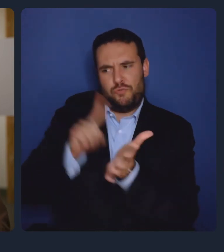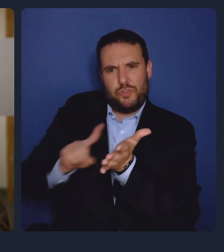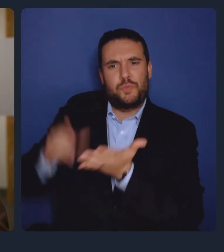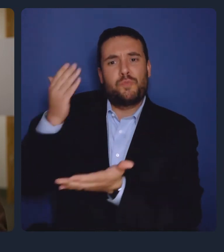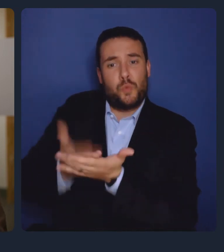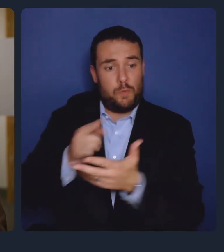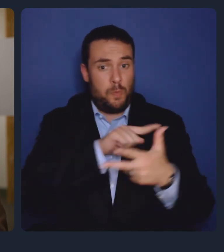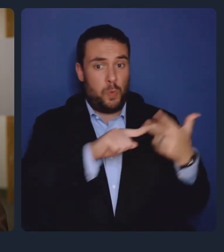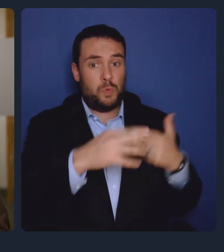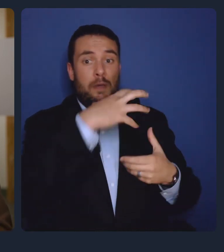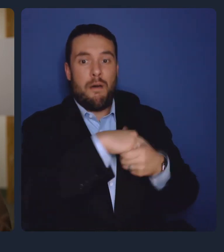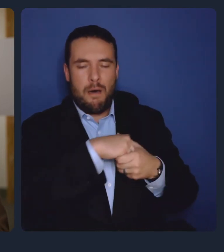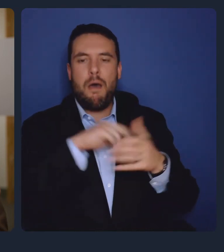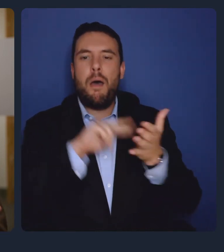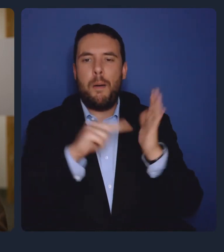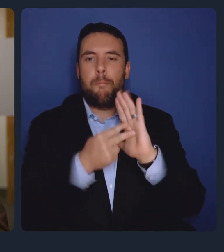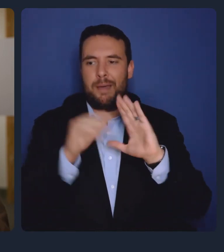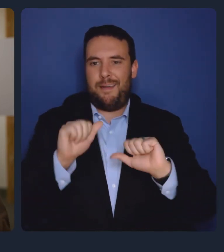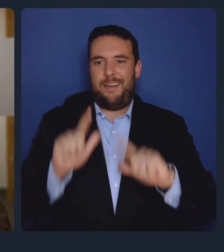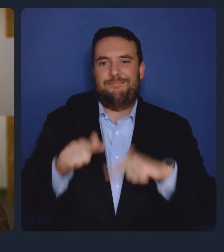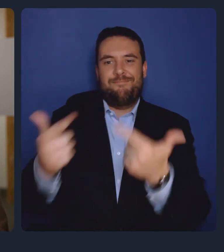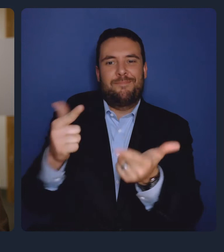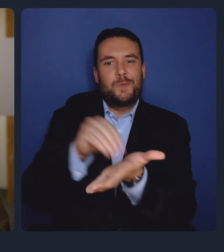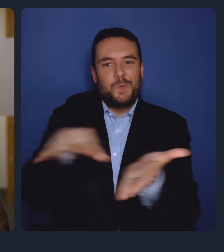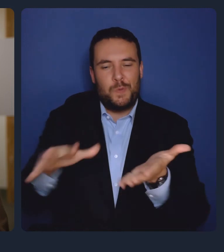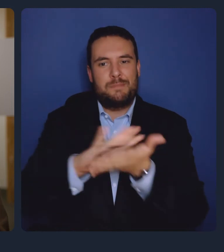research tells us we can help learners become an expert of their own